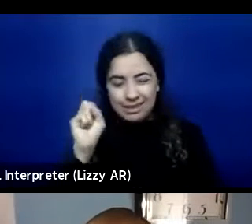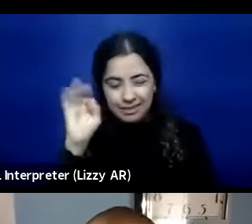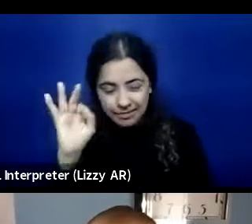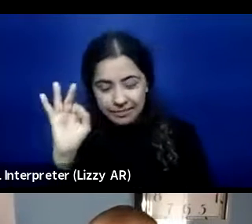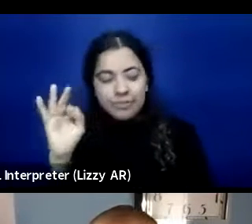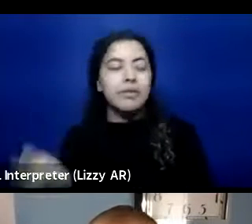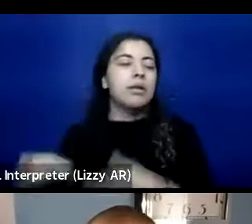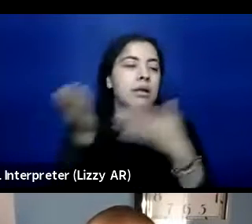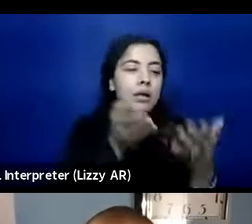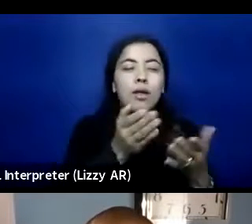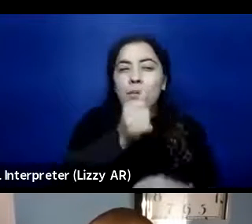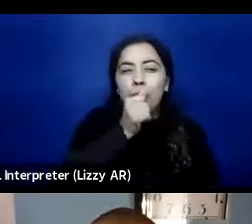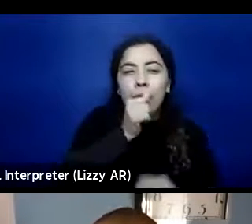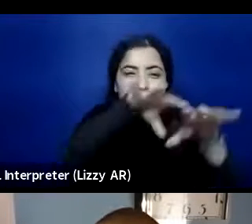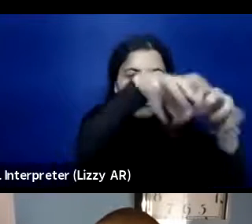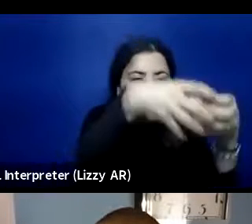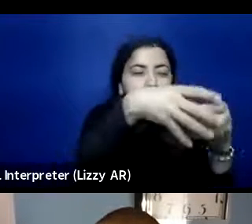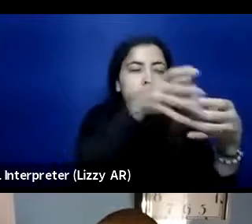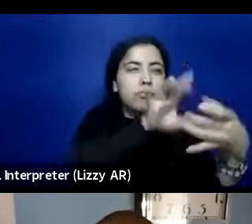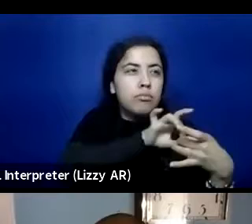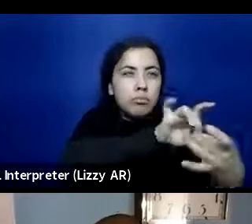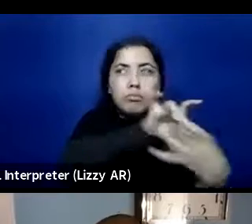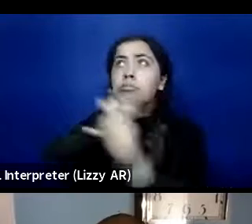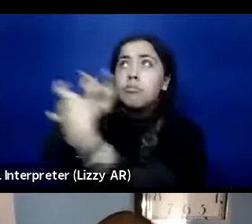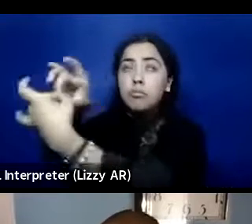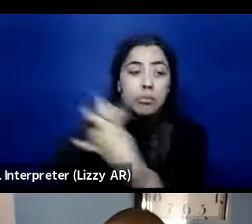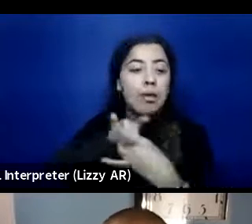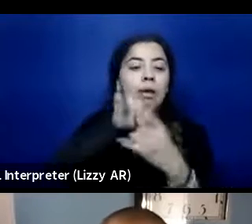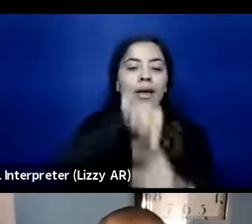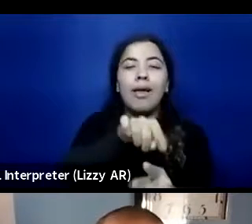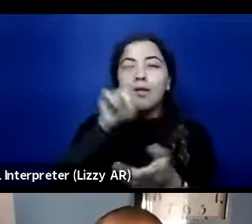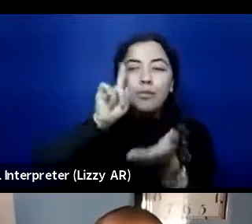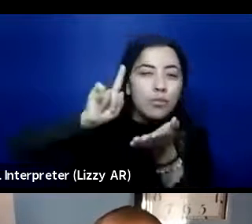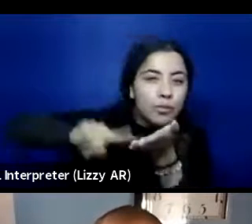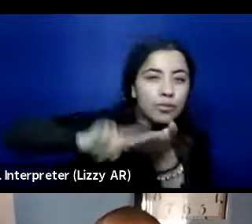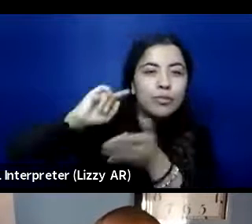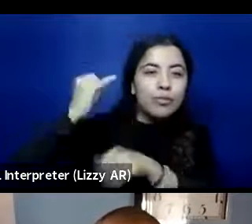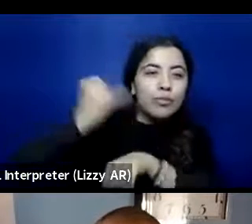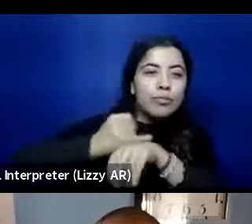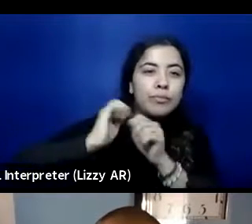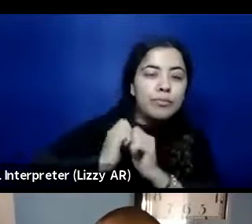and then research institutions like BB&N. And so the first question actually, too,